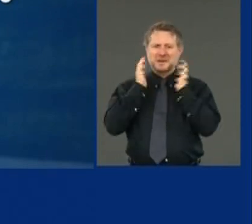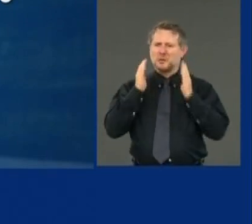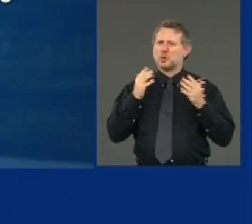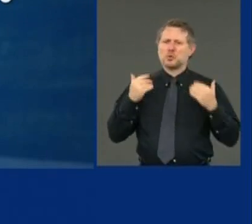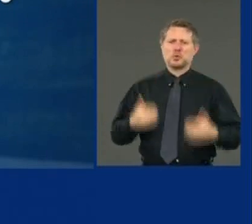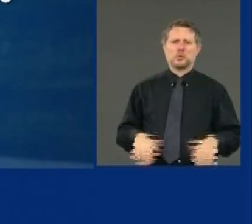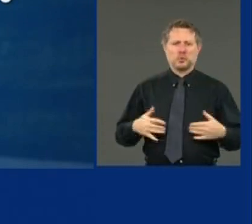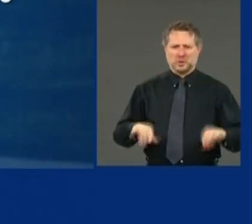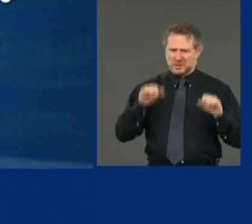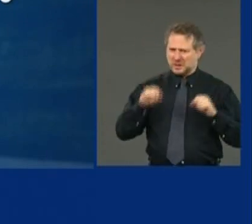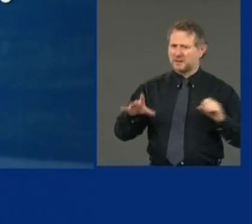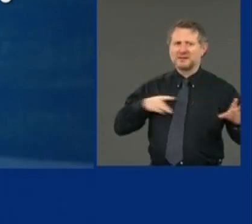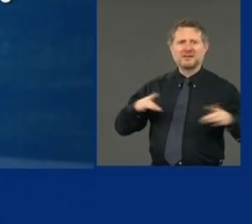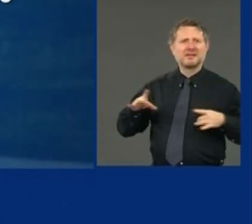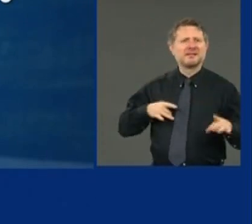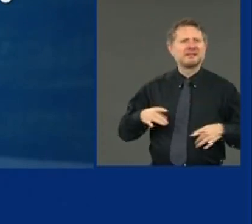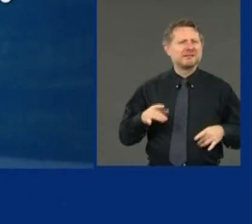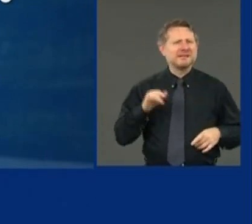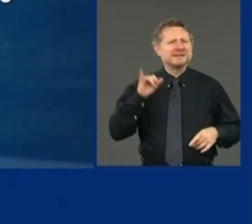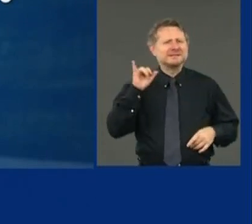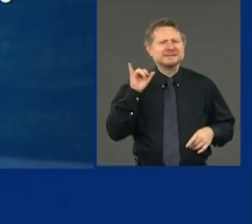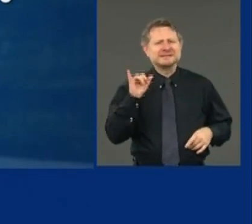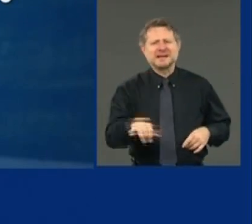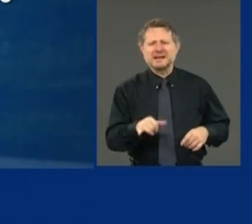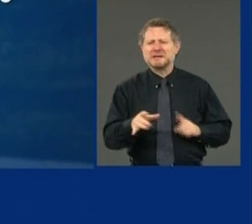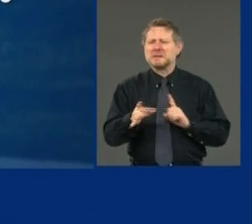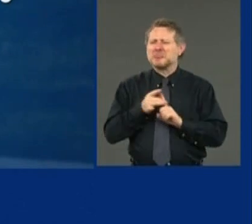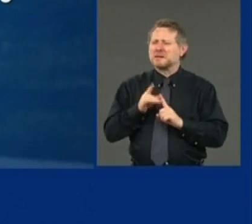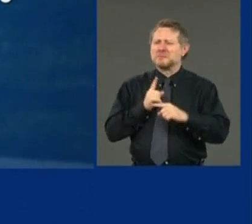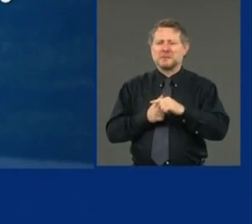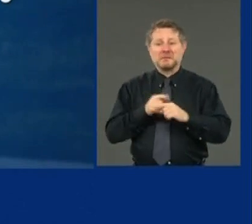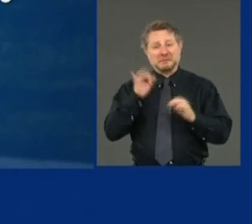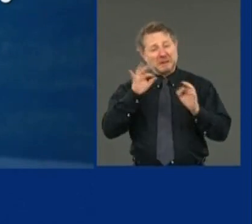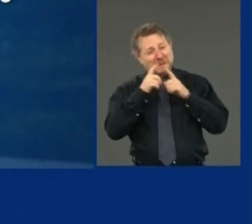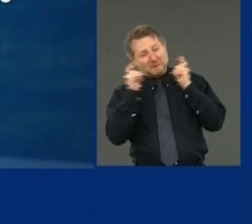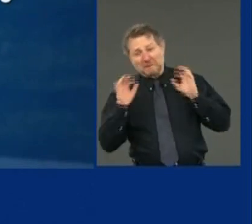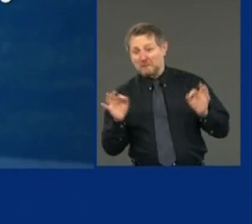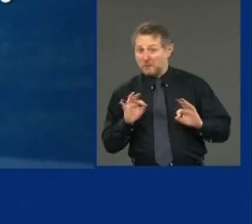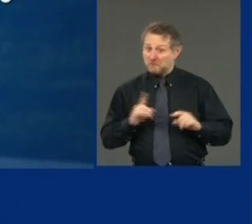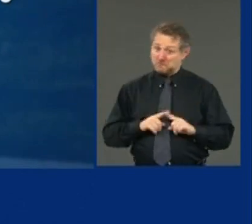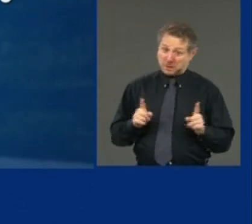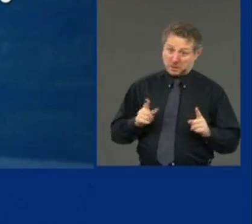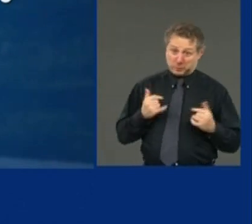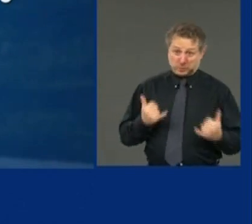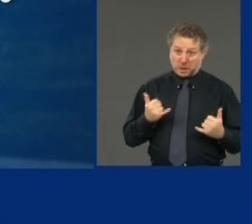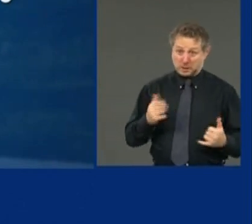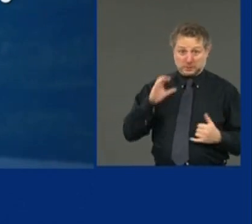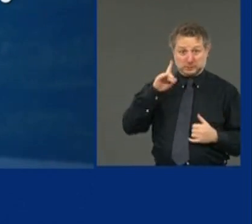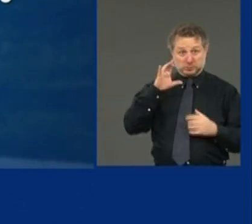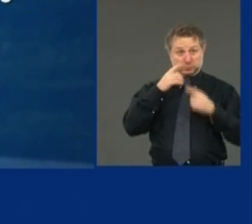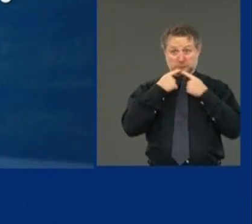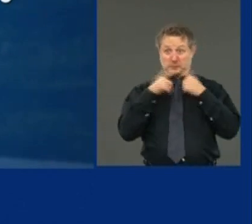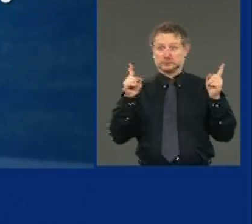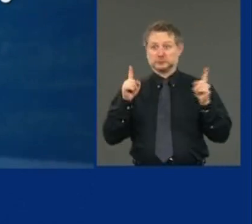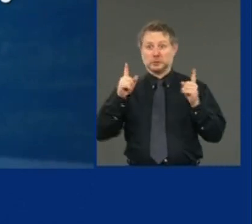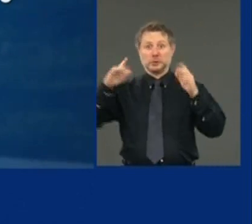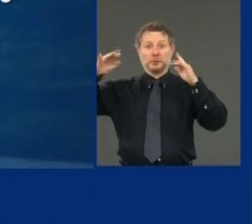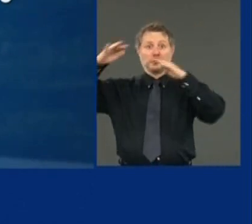BETWEEN THE LIFE AND DEATH. I NO IT'S A SMALL THING. IT'S DIM INMUST.